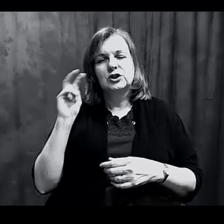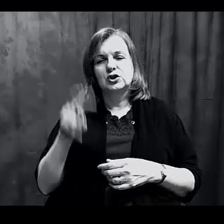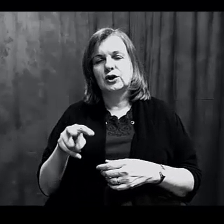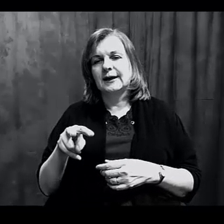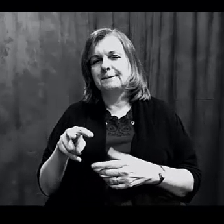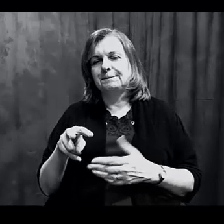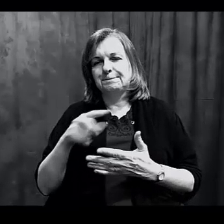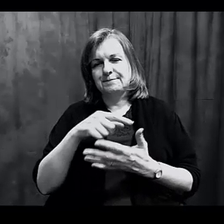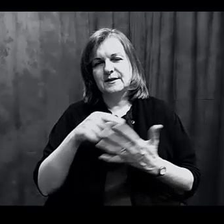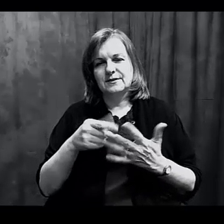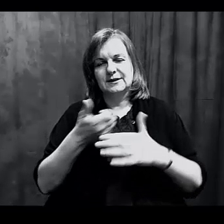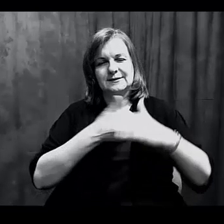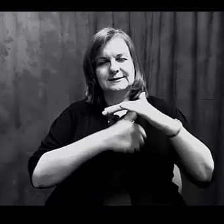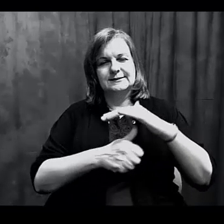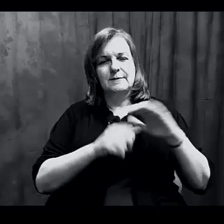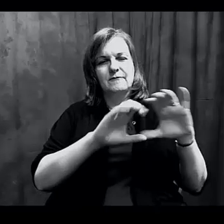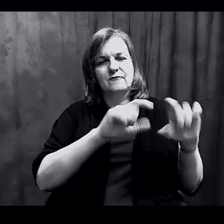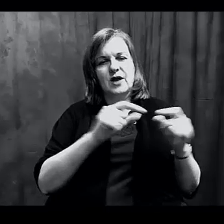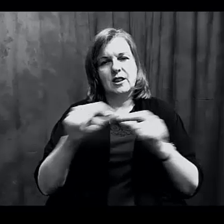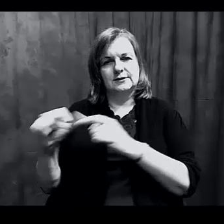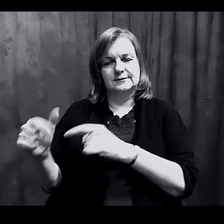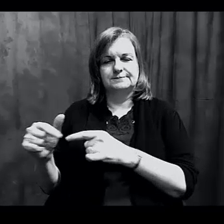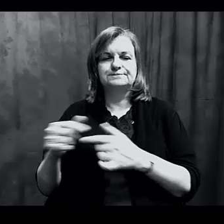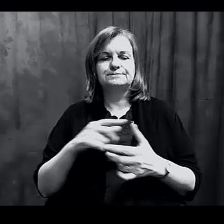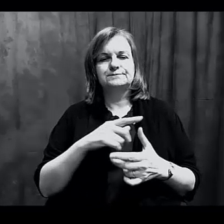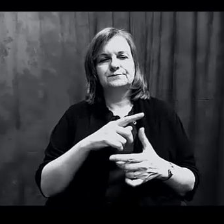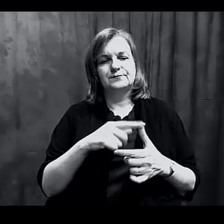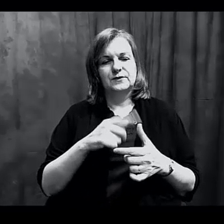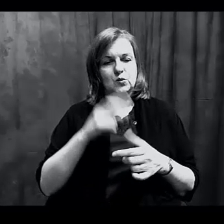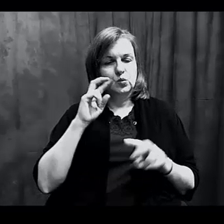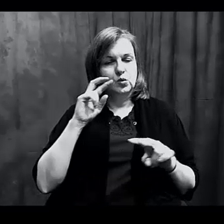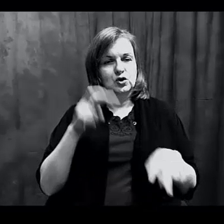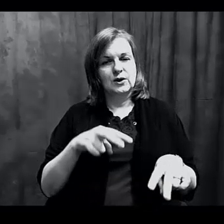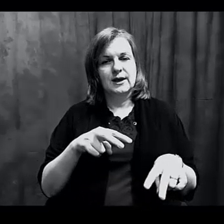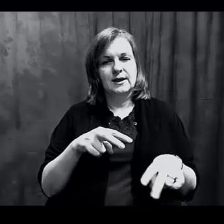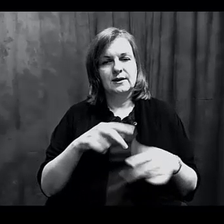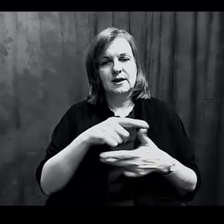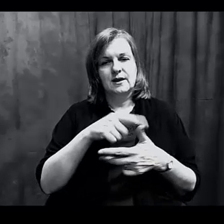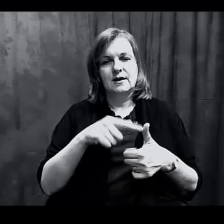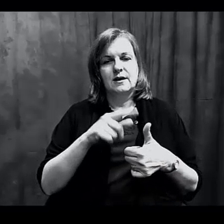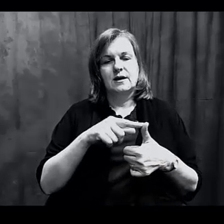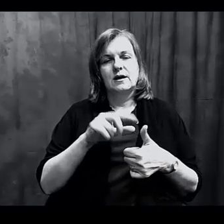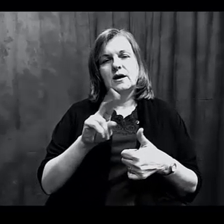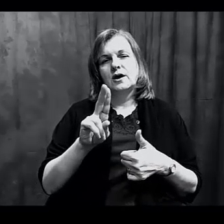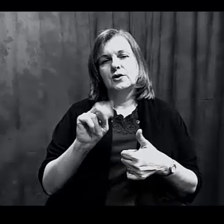here again some of these are going to be aquatic some will be terrestrial